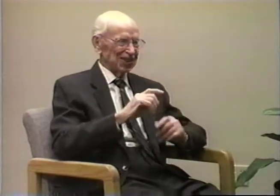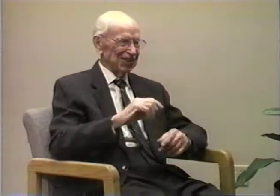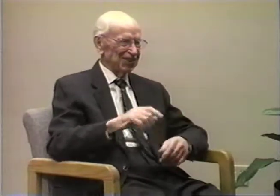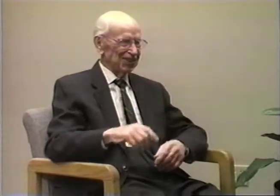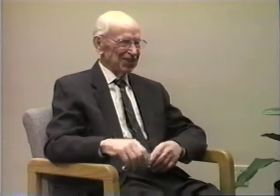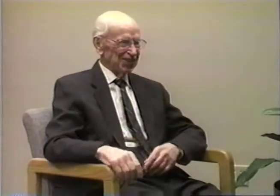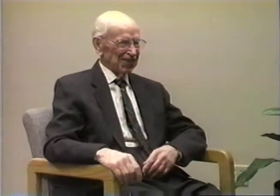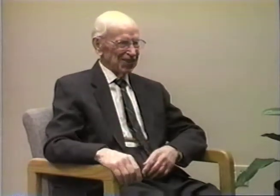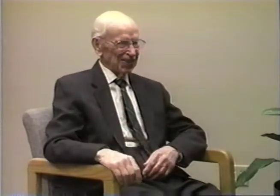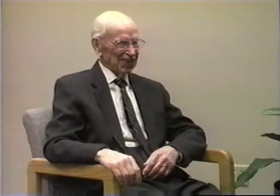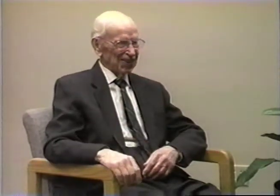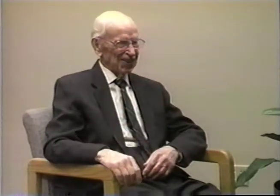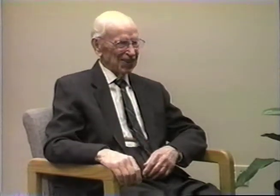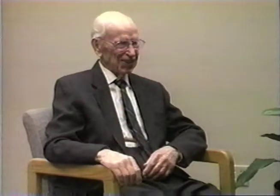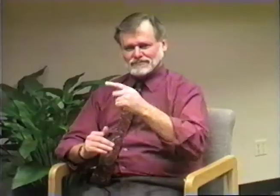to be able to see each other signing.